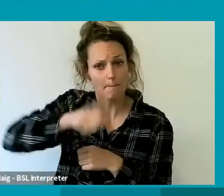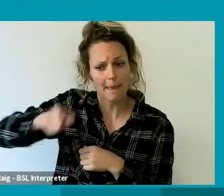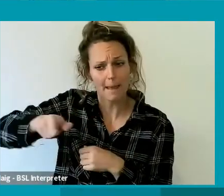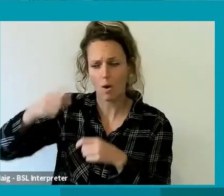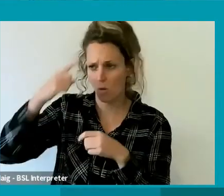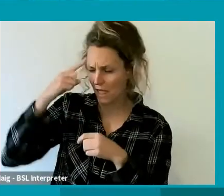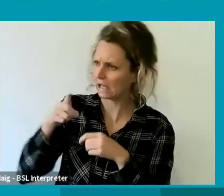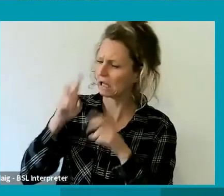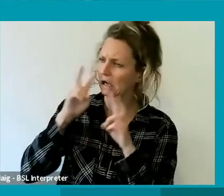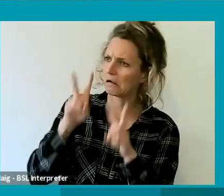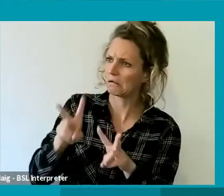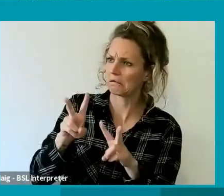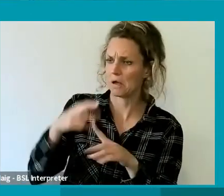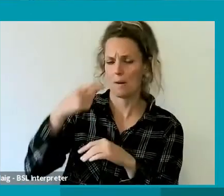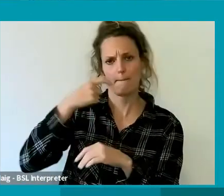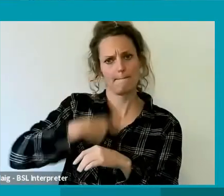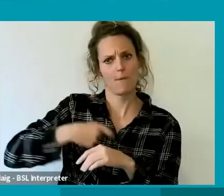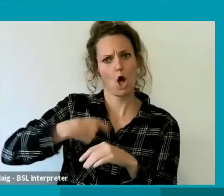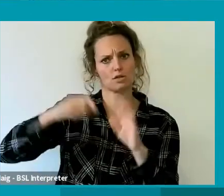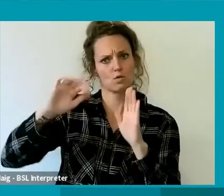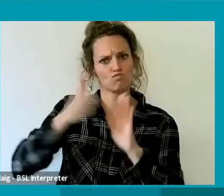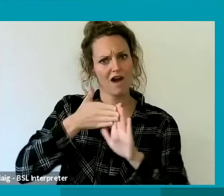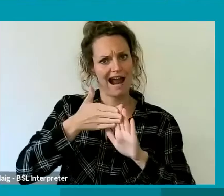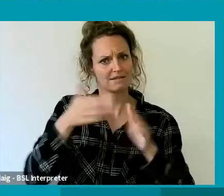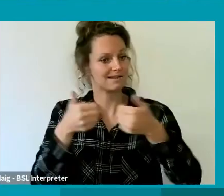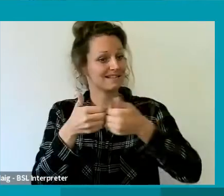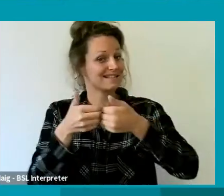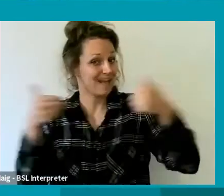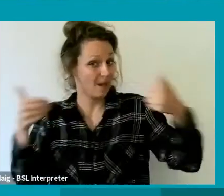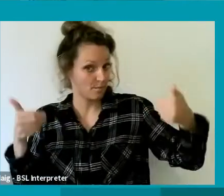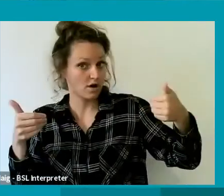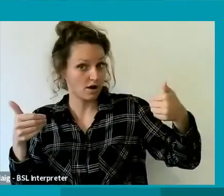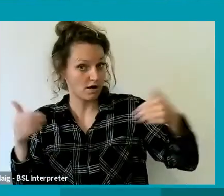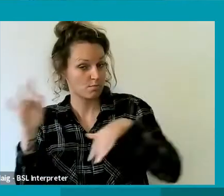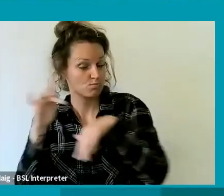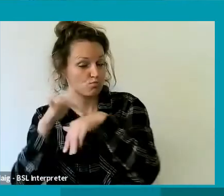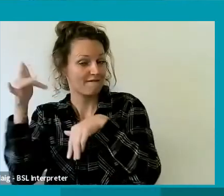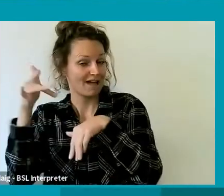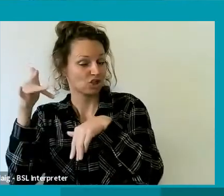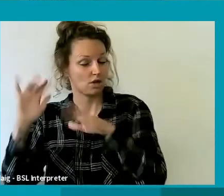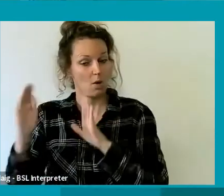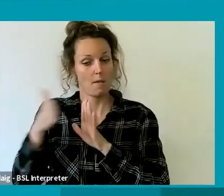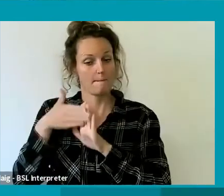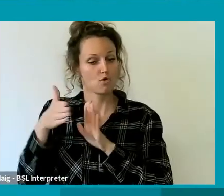something that's very different from, say, a professional brand. So just with regards to today.